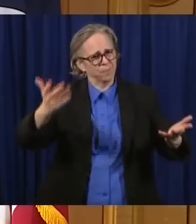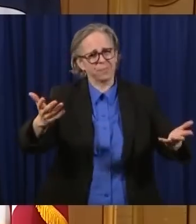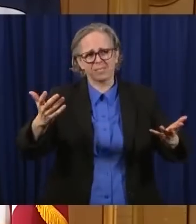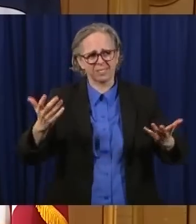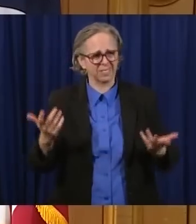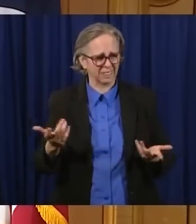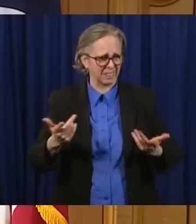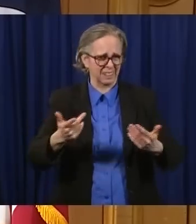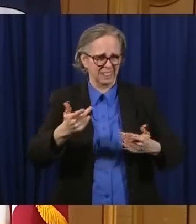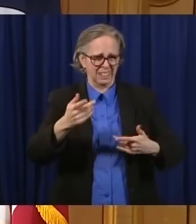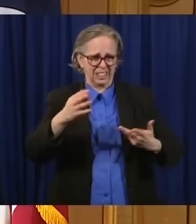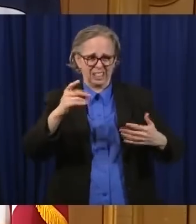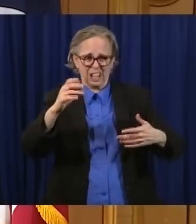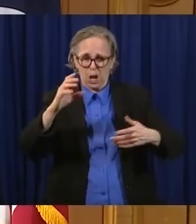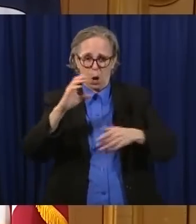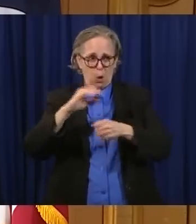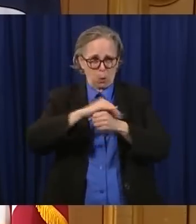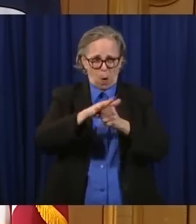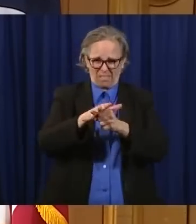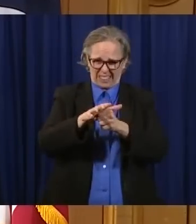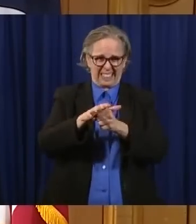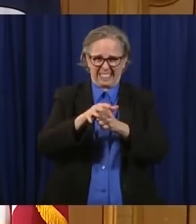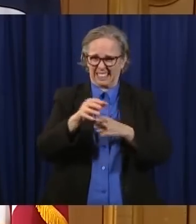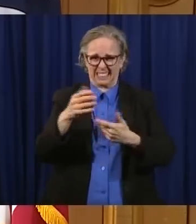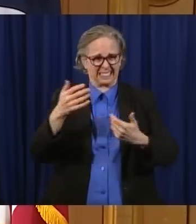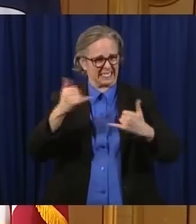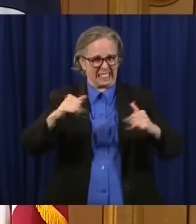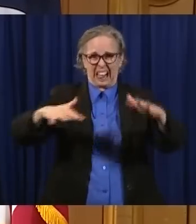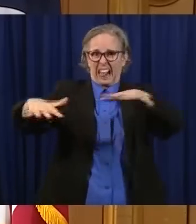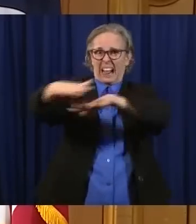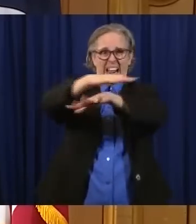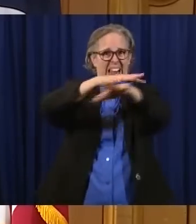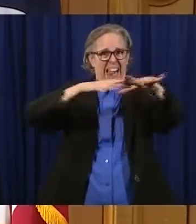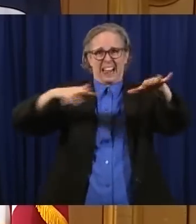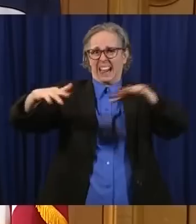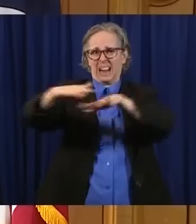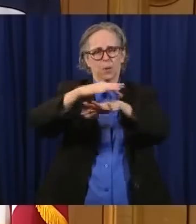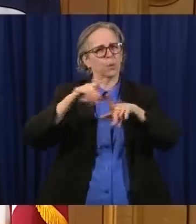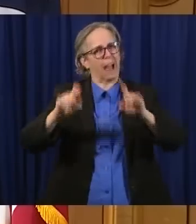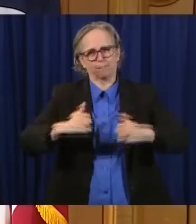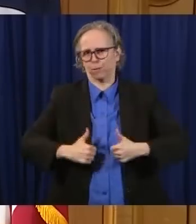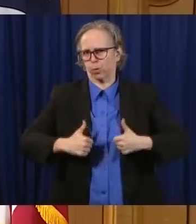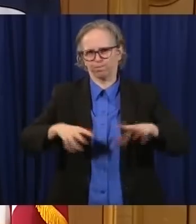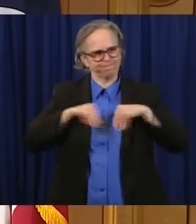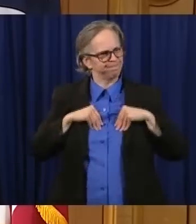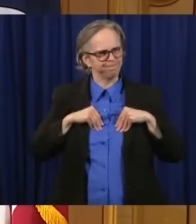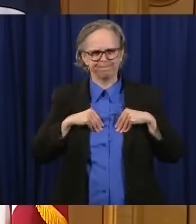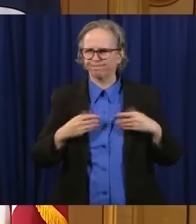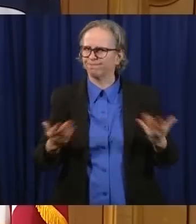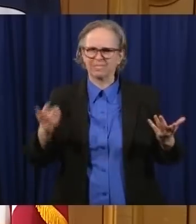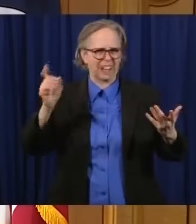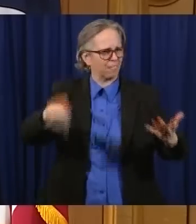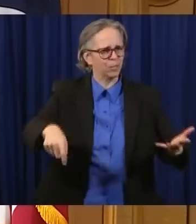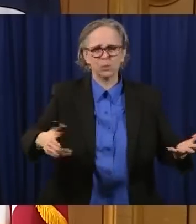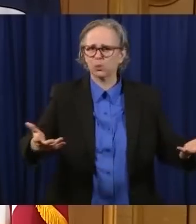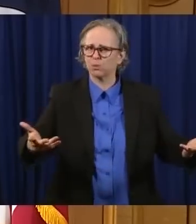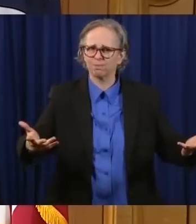WE ALL MUST LIVE IN A STATE, IN A COUNTRY WHERE COVID-19 IS